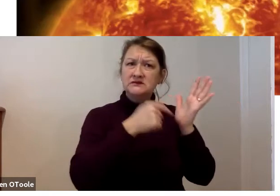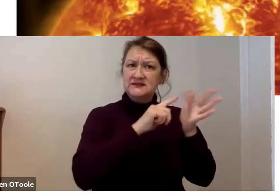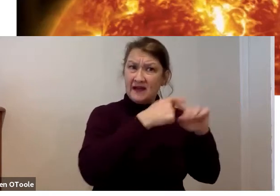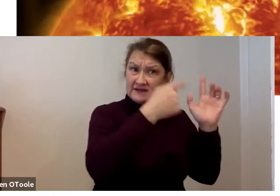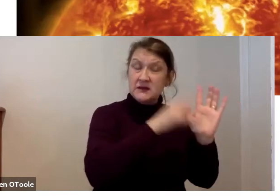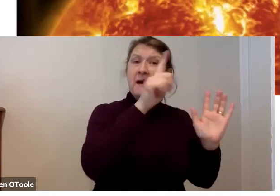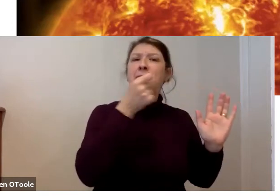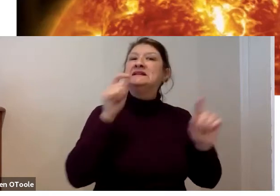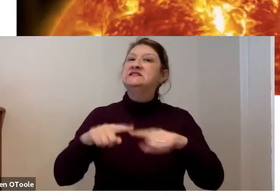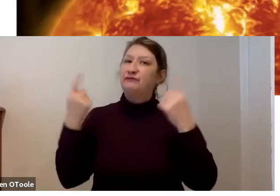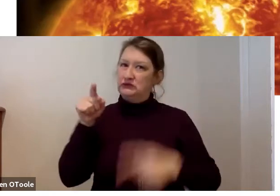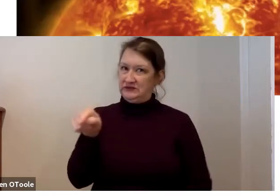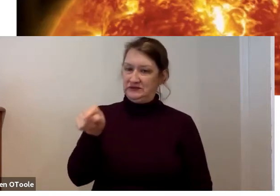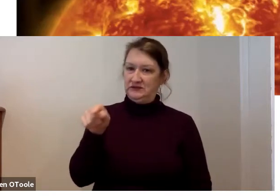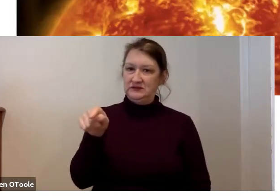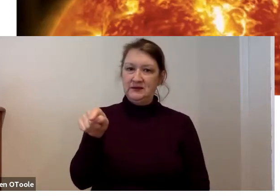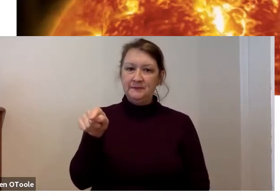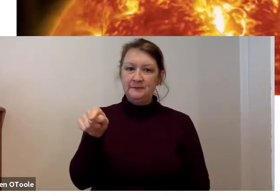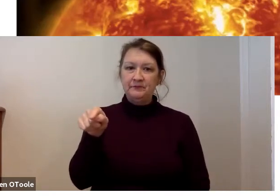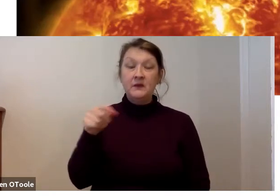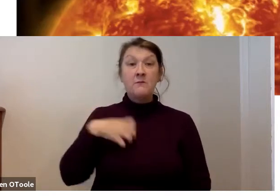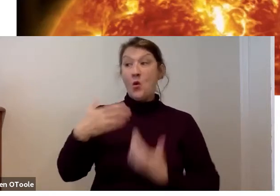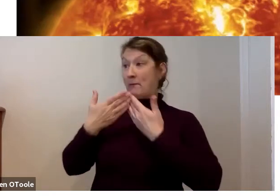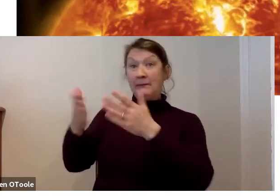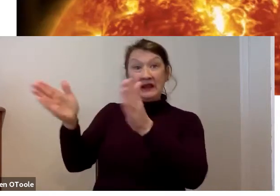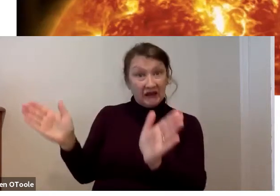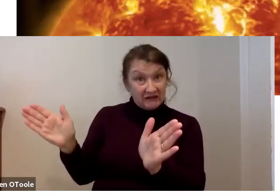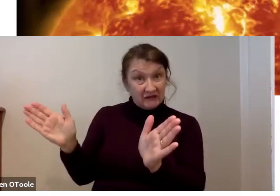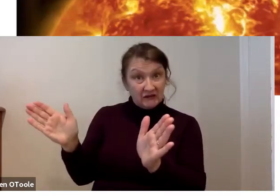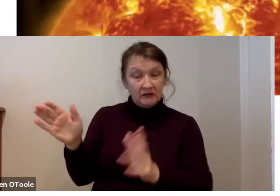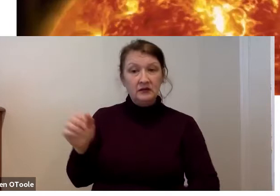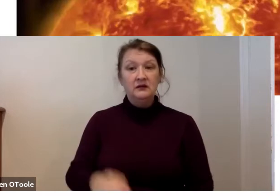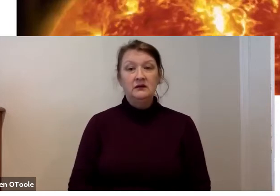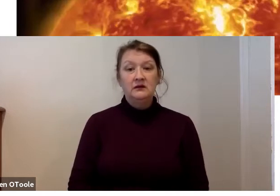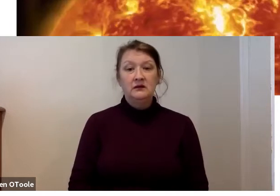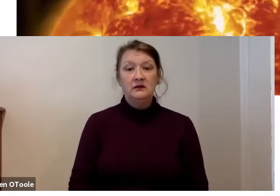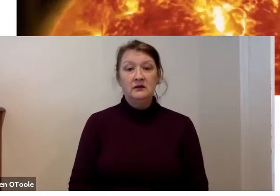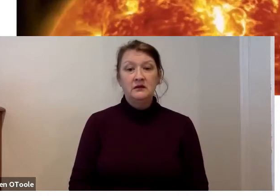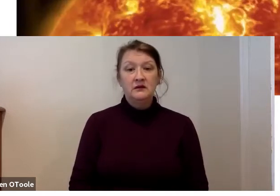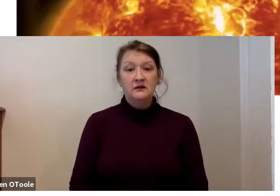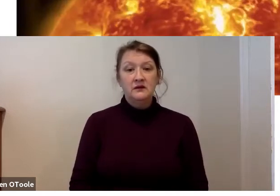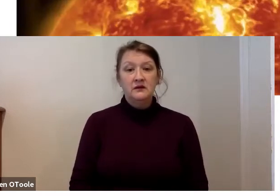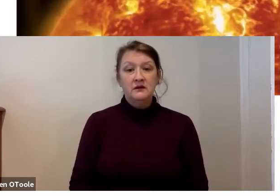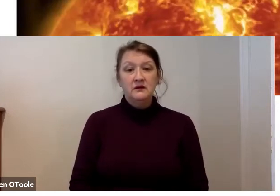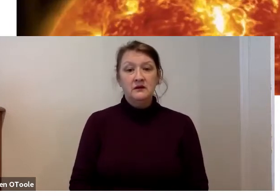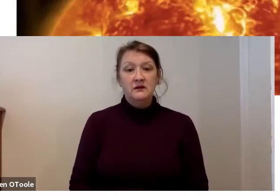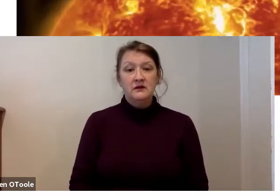They are more public and they appear at the bottom of the post.